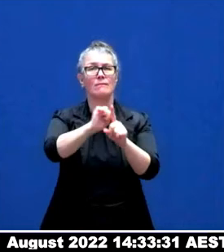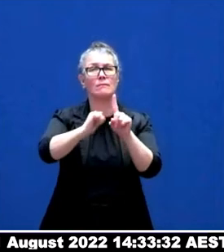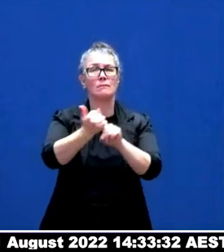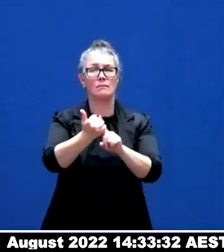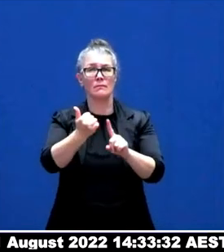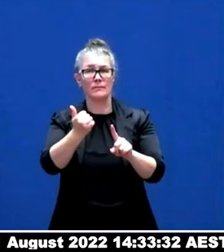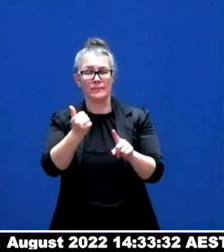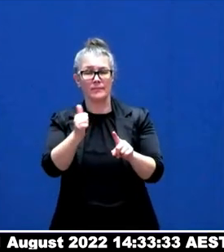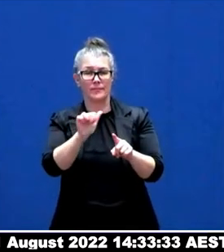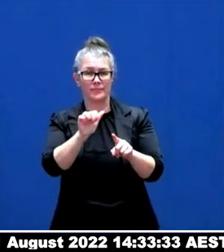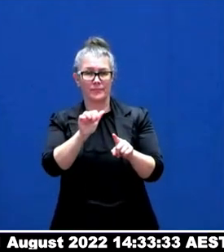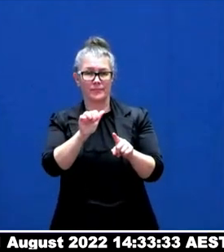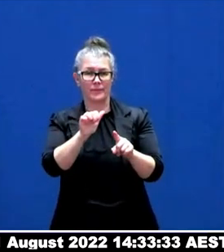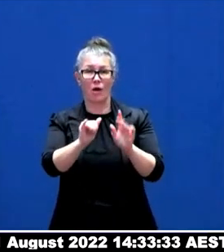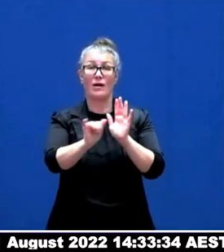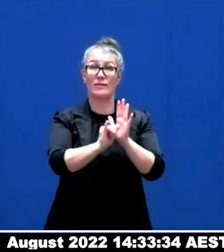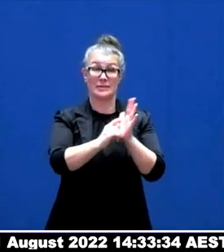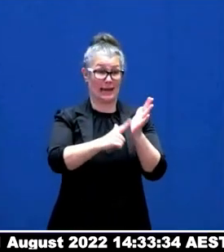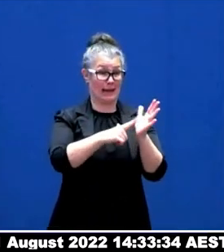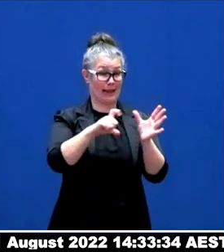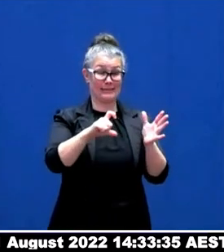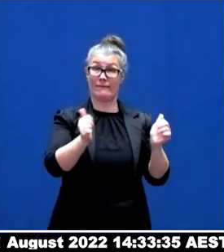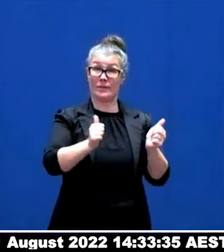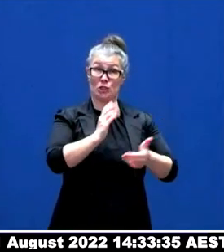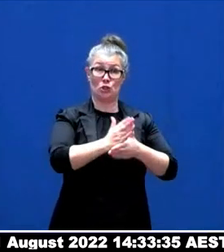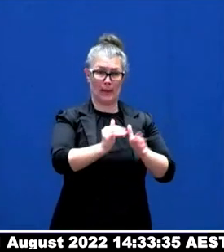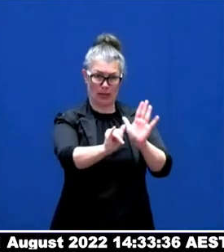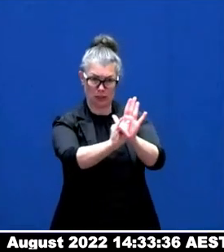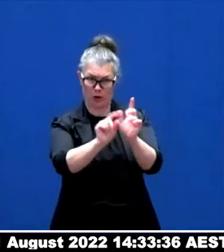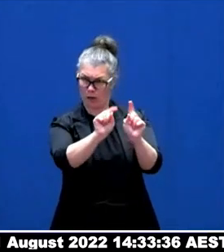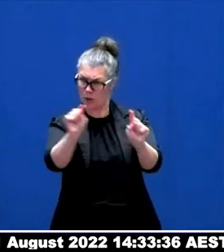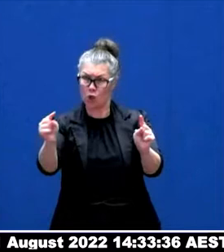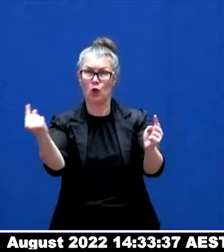Your LAC has done their job. They've identified them. What next? Where do they sleep tonight?